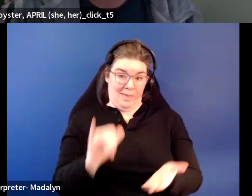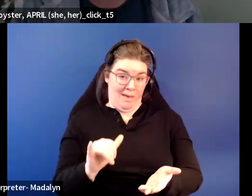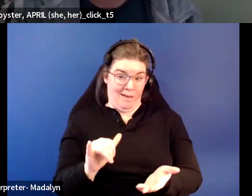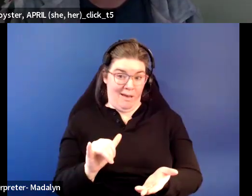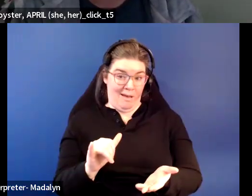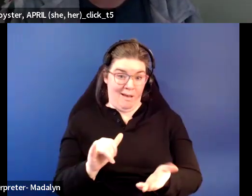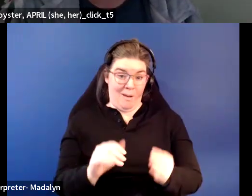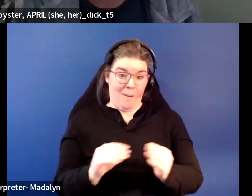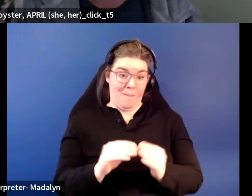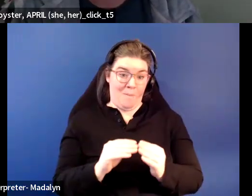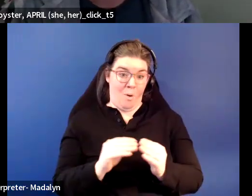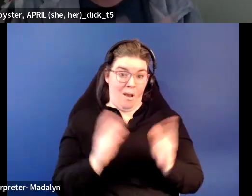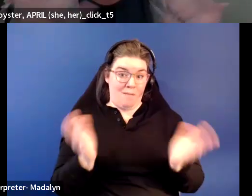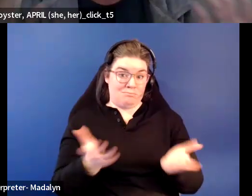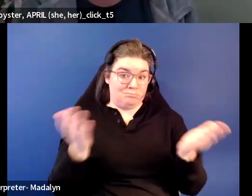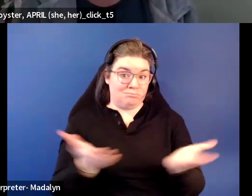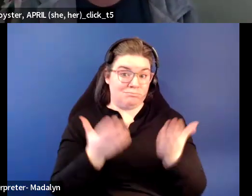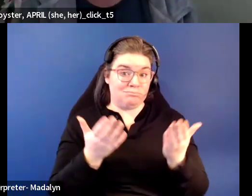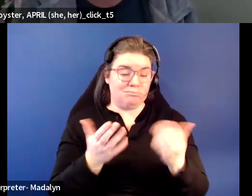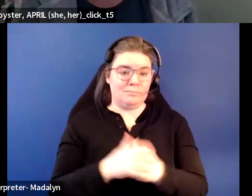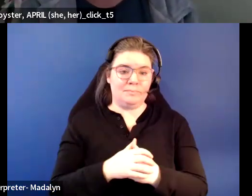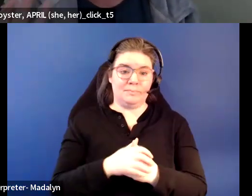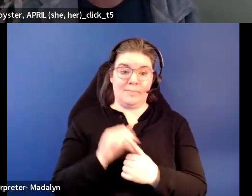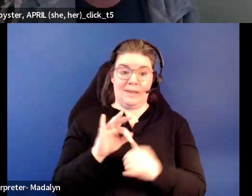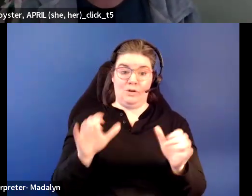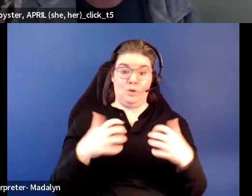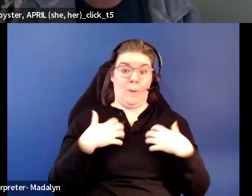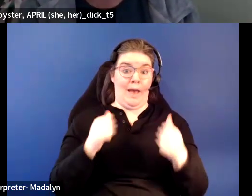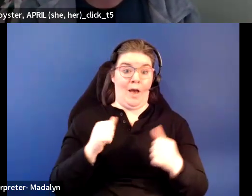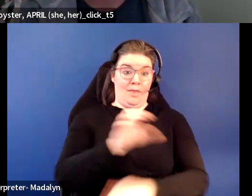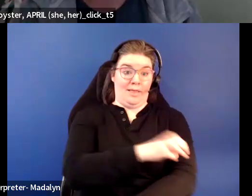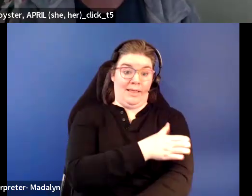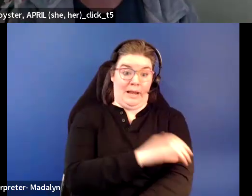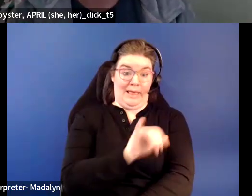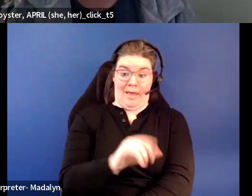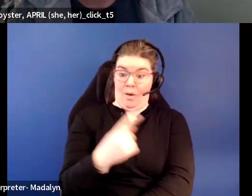Sierra Royster, APRIL (she, her): And your state, if we're doing, just help clinics, and that's one option.